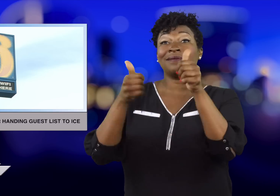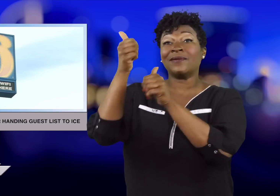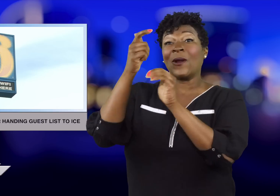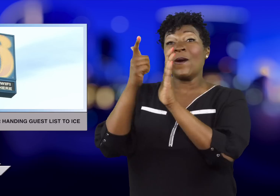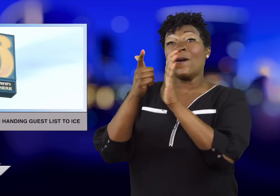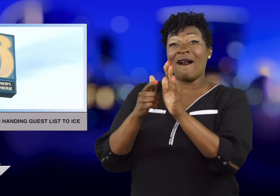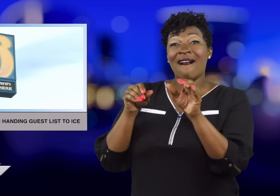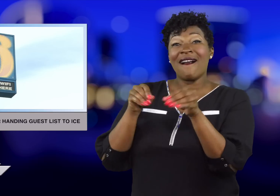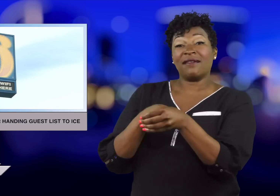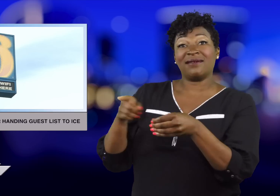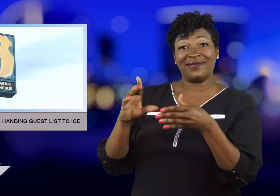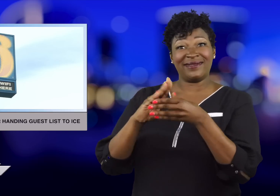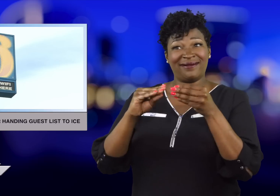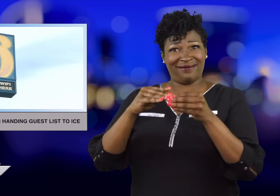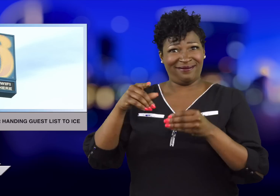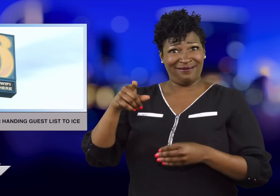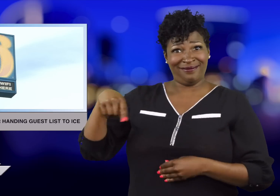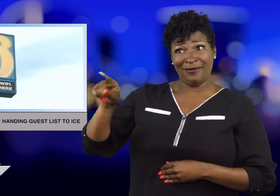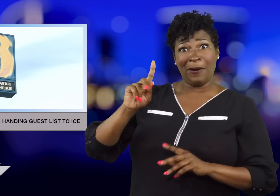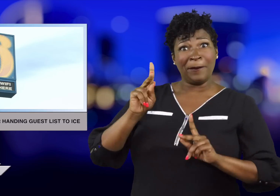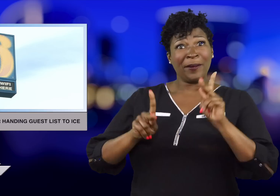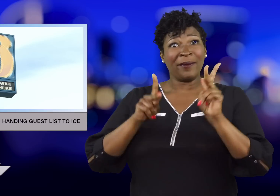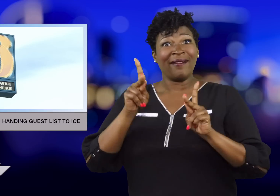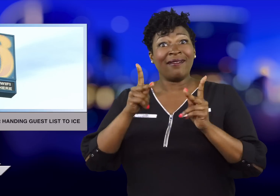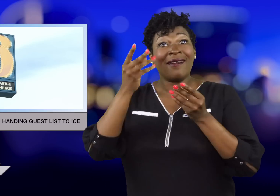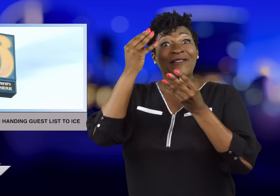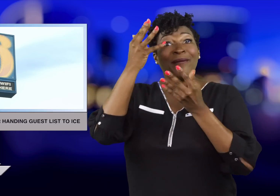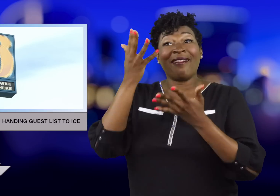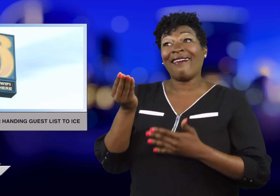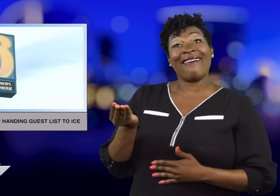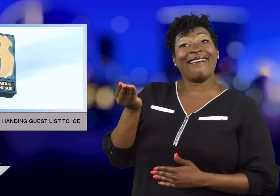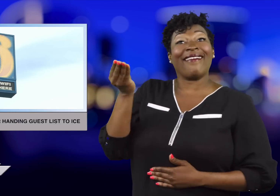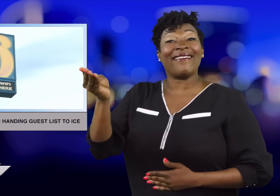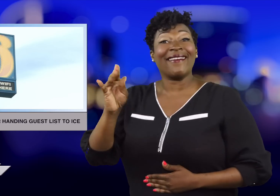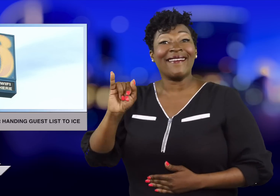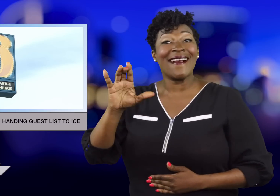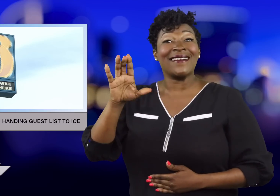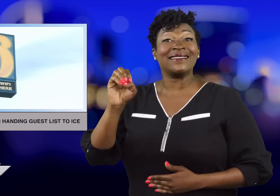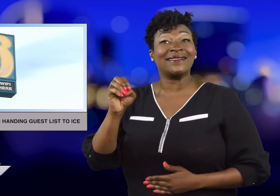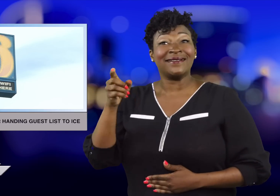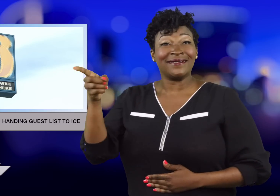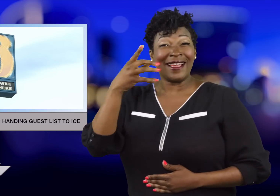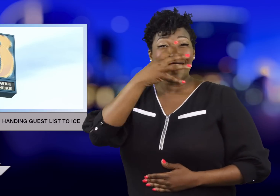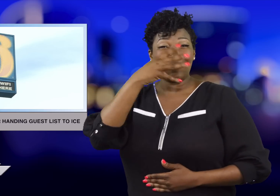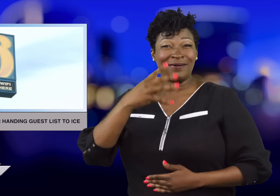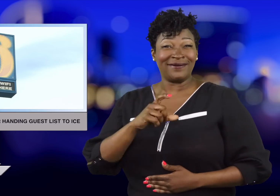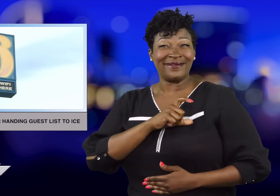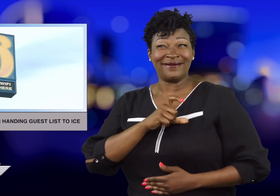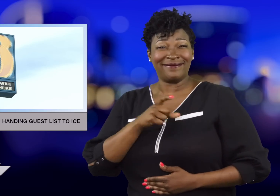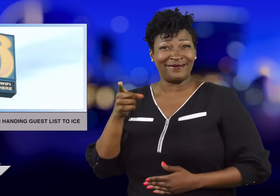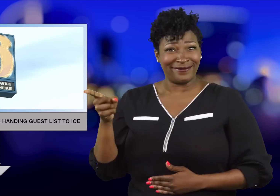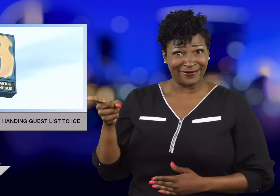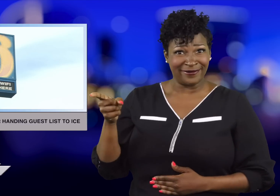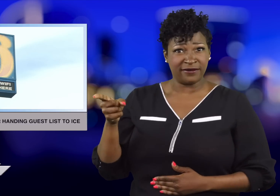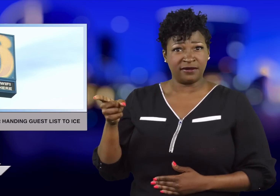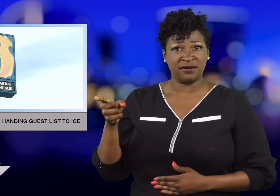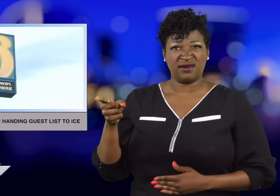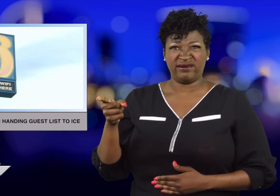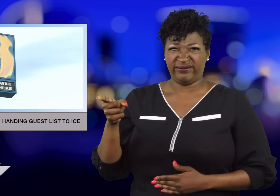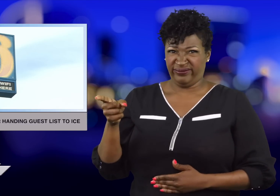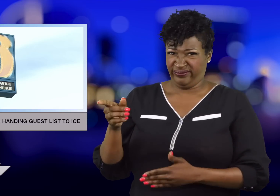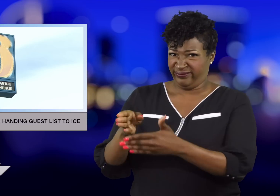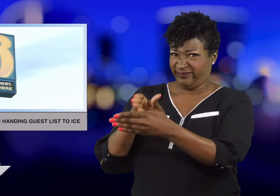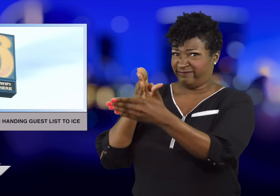The Attorney General's office said the $12 million will go towards monetary damages for